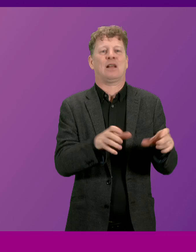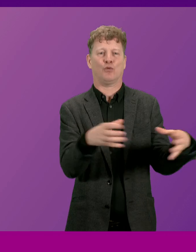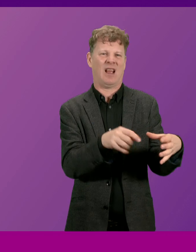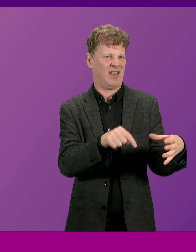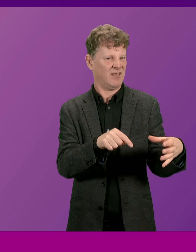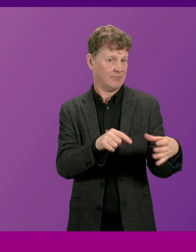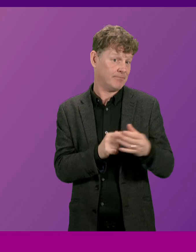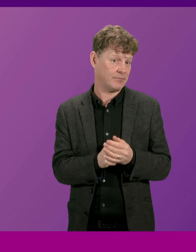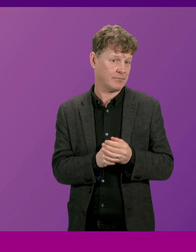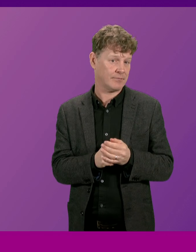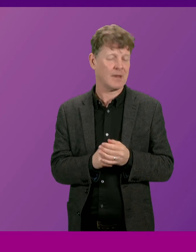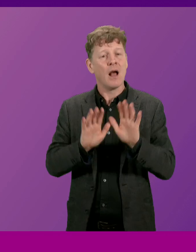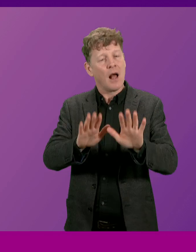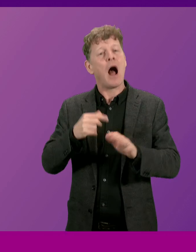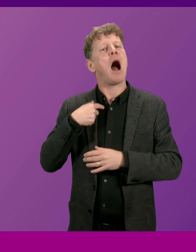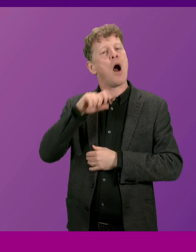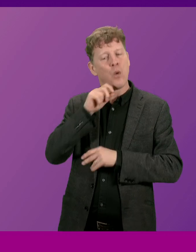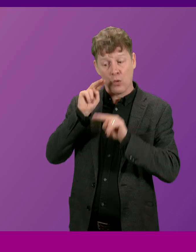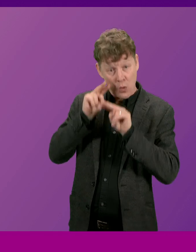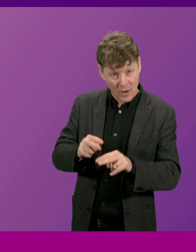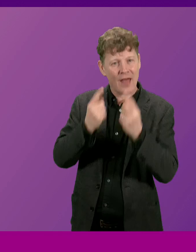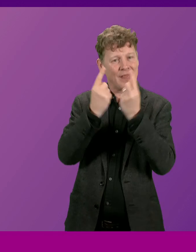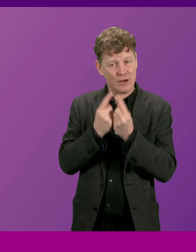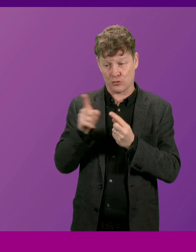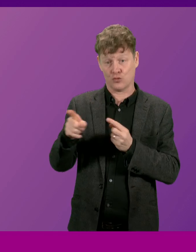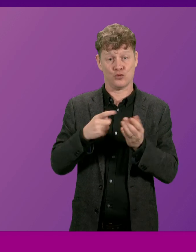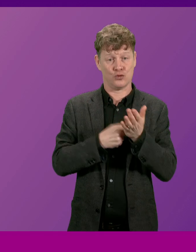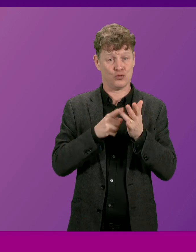I will look at the issues that Roz McCall raises with me today,